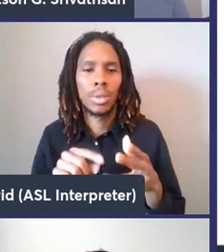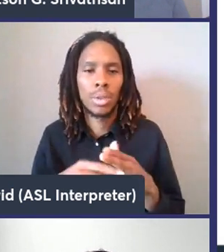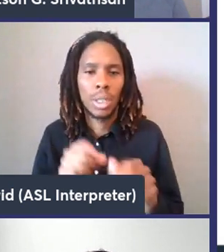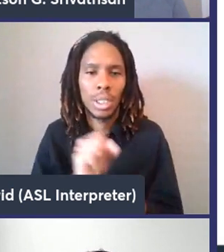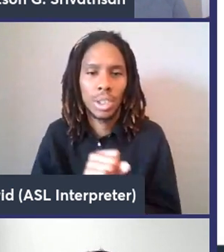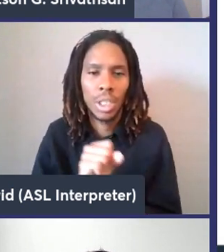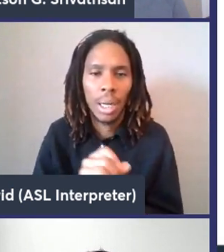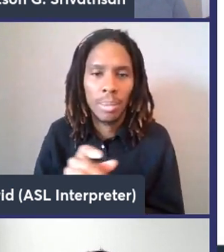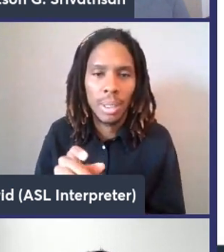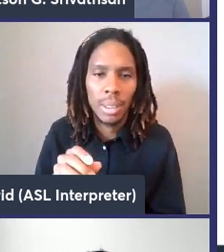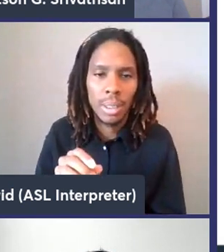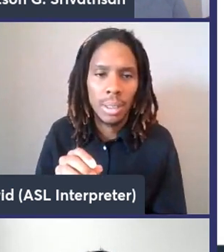Those are the things I'm doing.